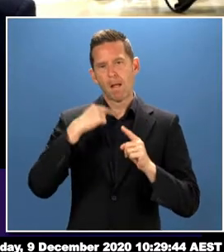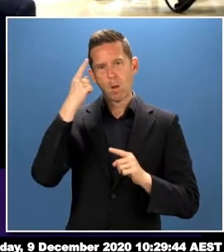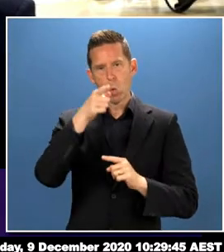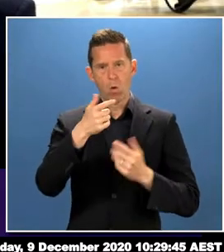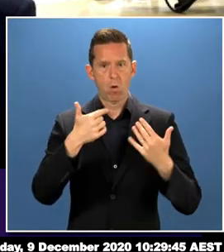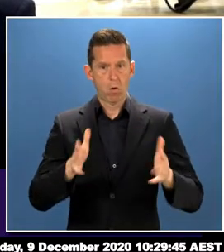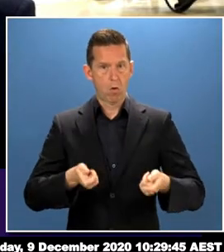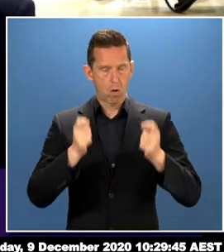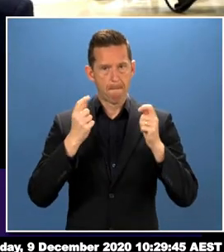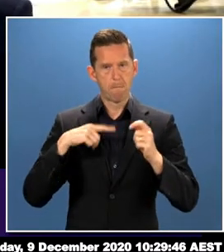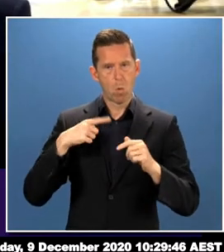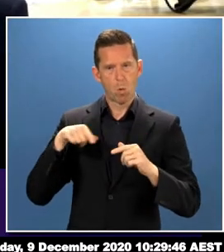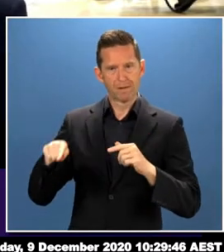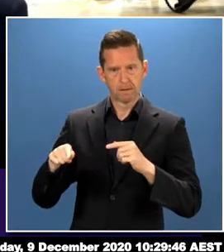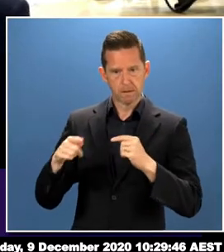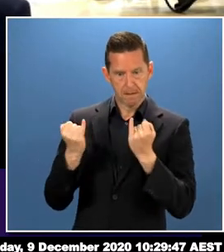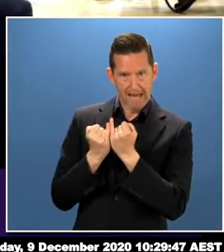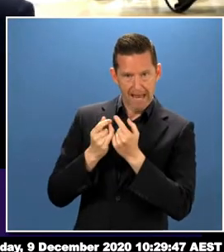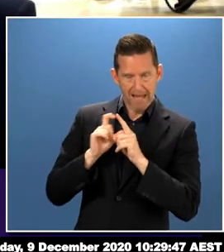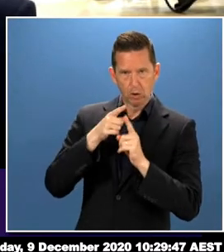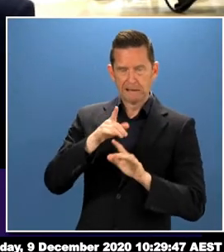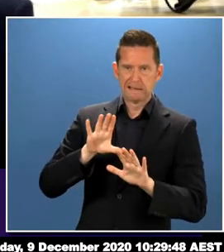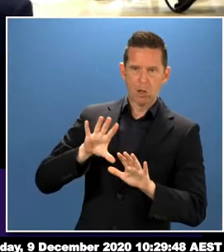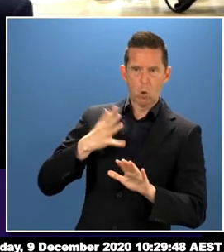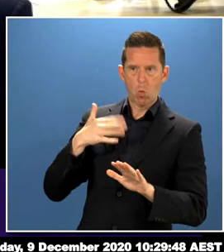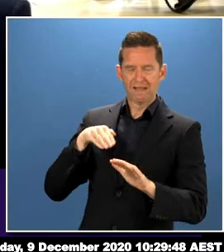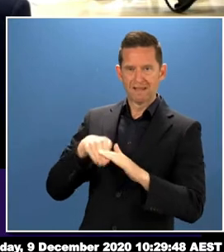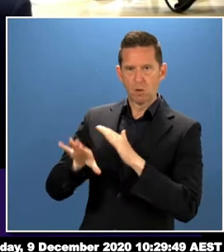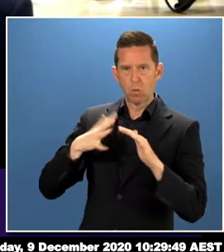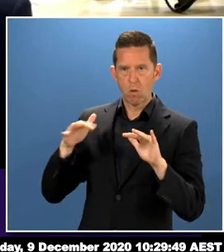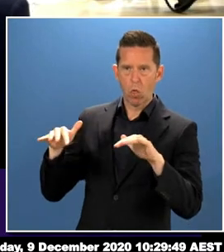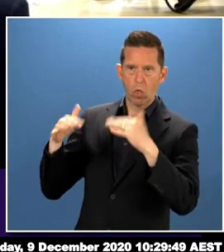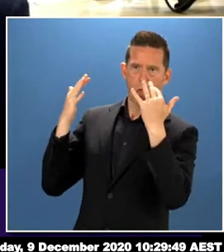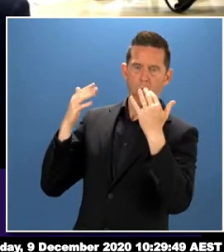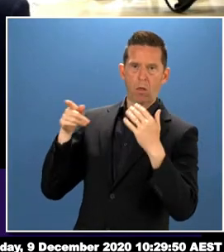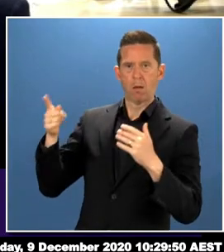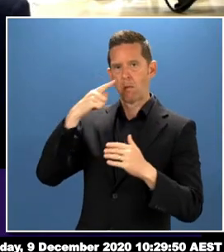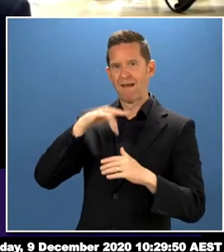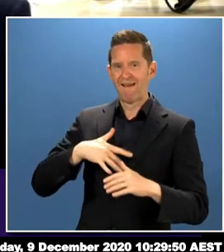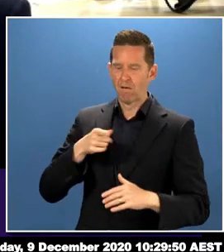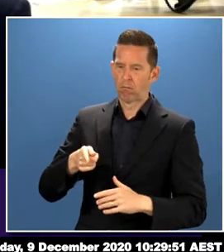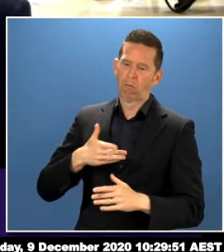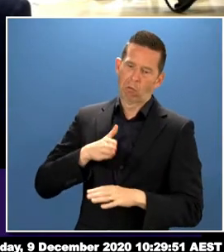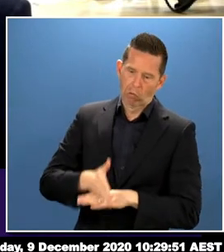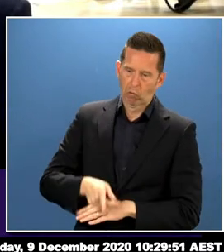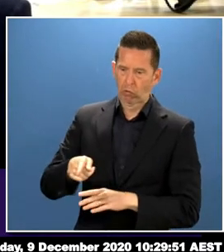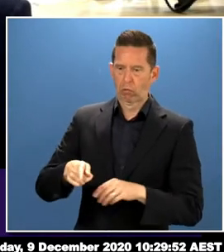competitiveness of it, you didn't want to be a burden, you didn't want to stand out from those other colleagues that you were working with, is that right? Yes.